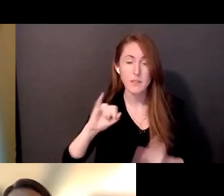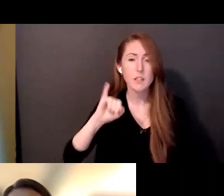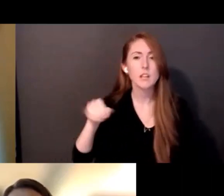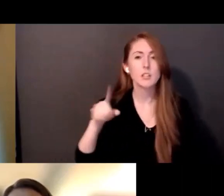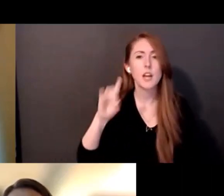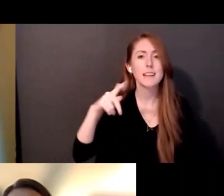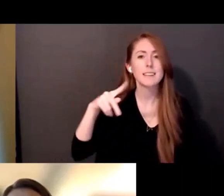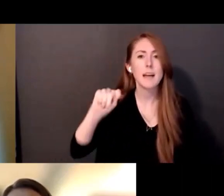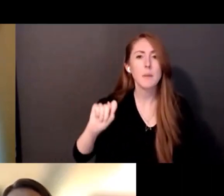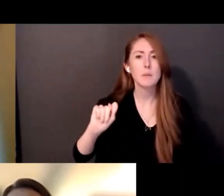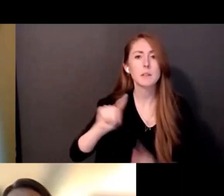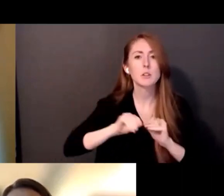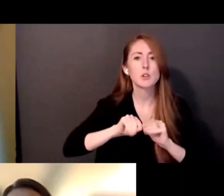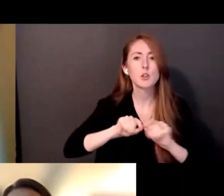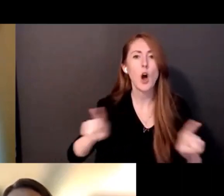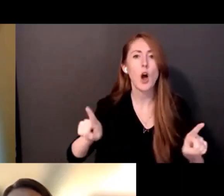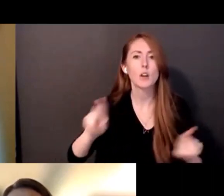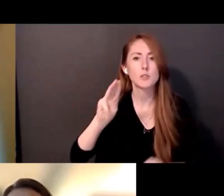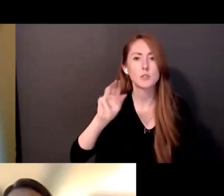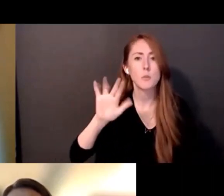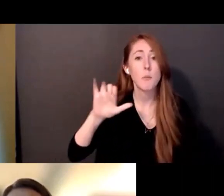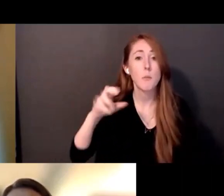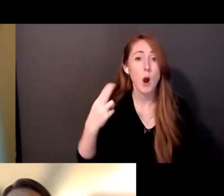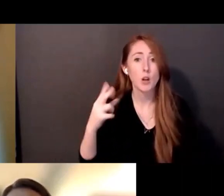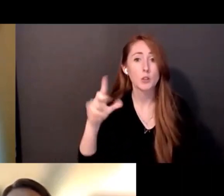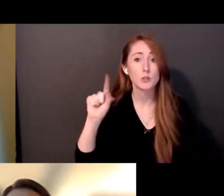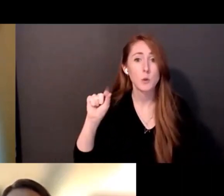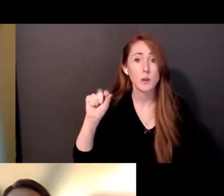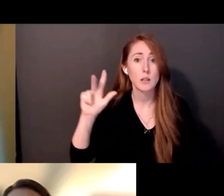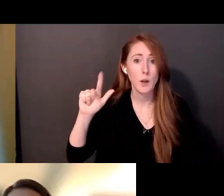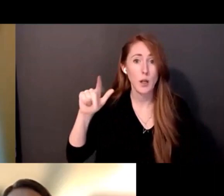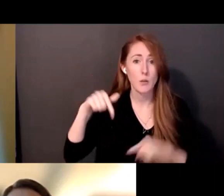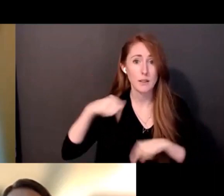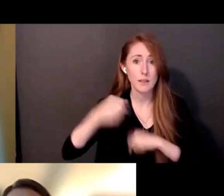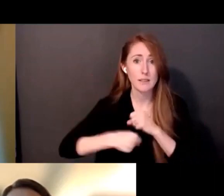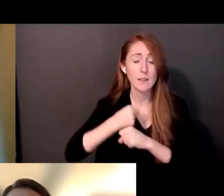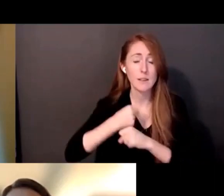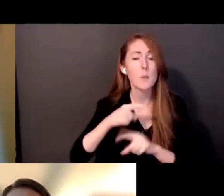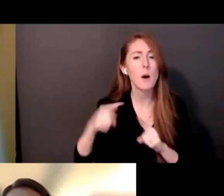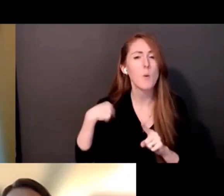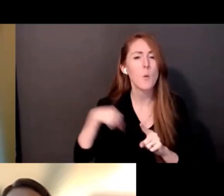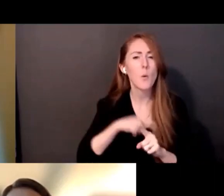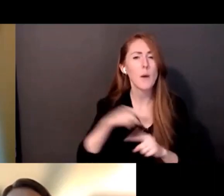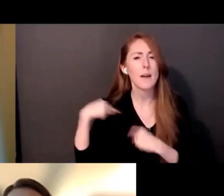but we have been collecting testimonials and positive feedback from whoever has reached out